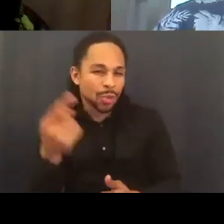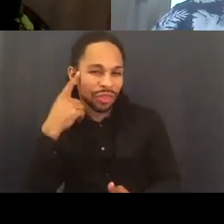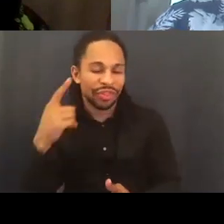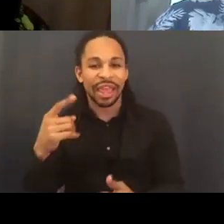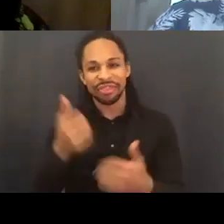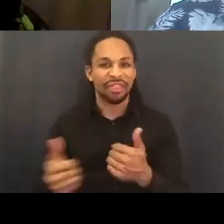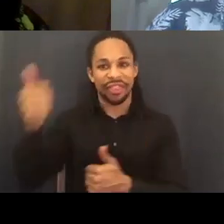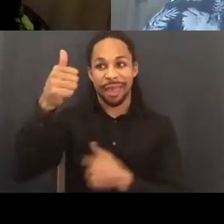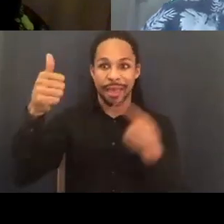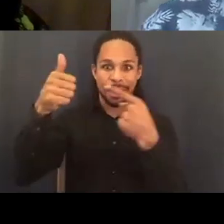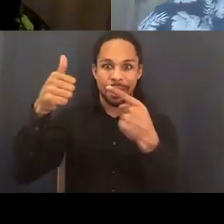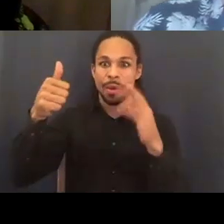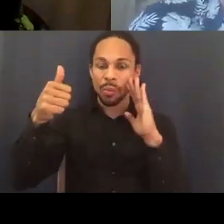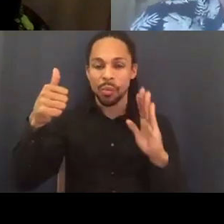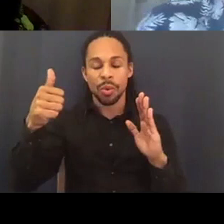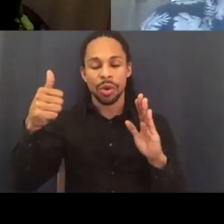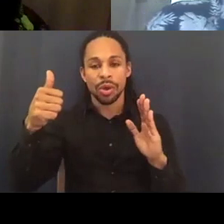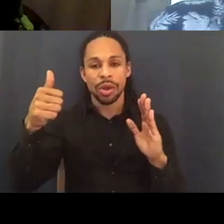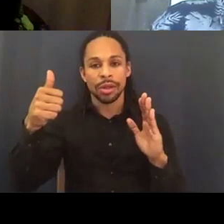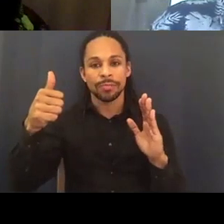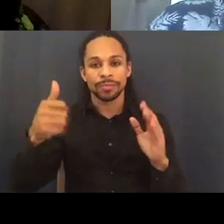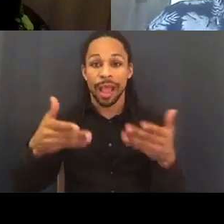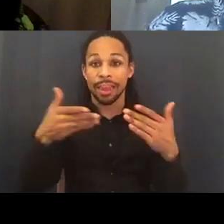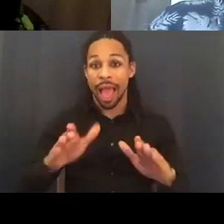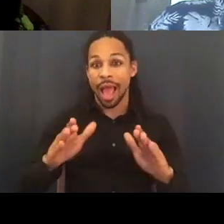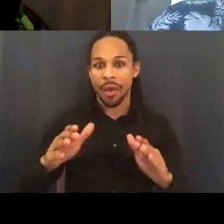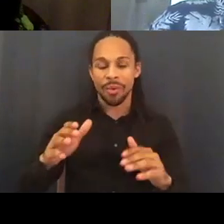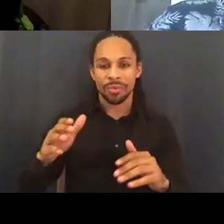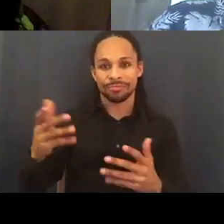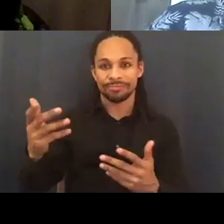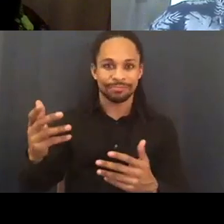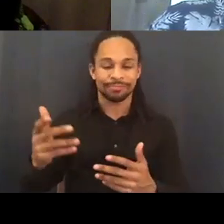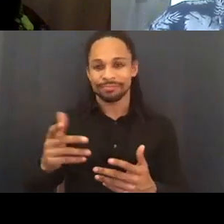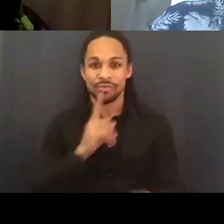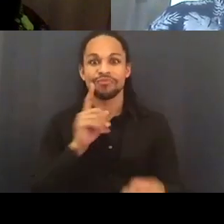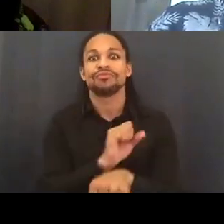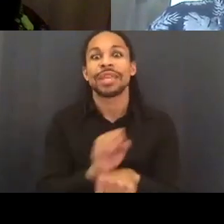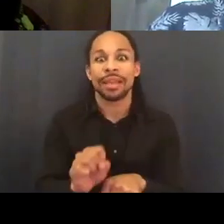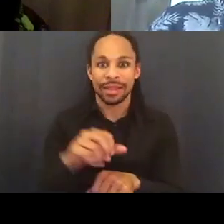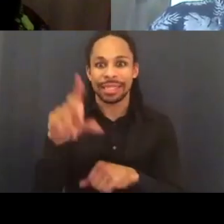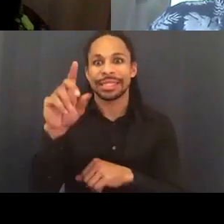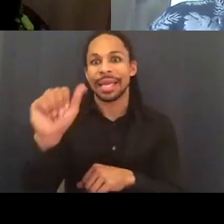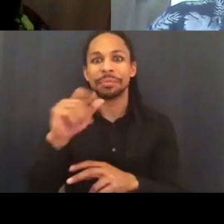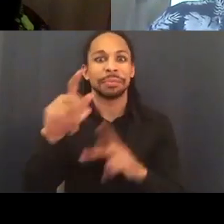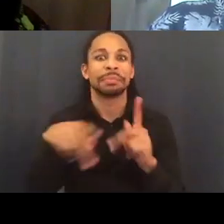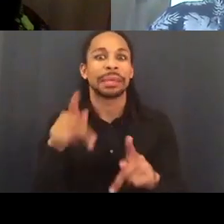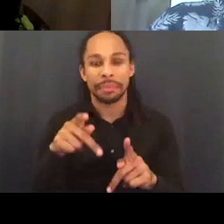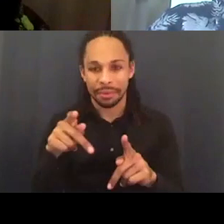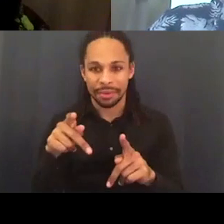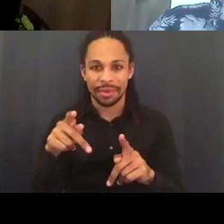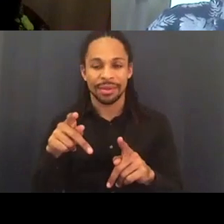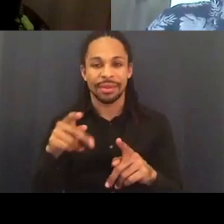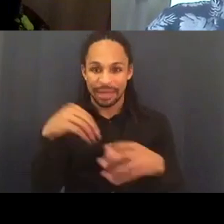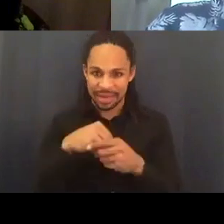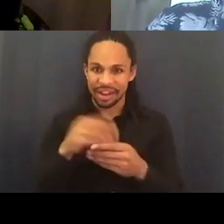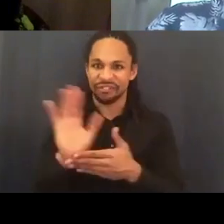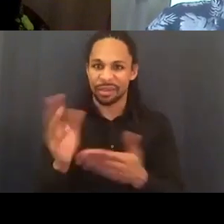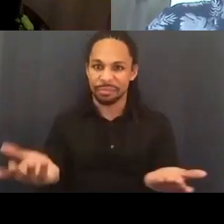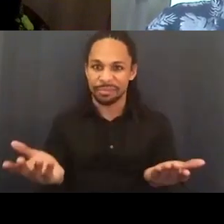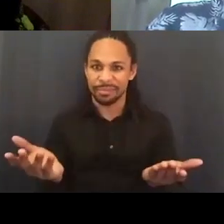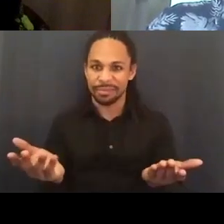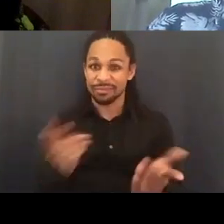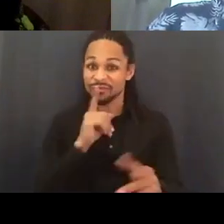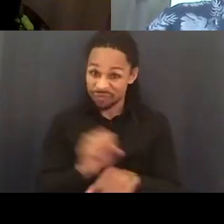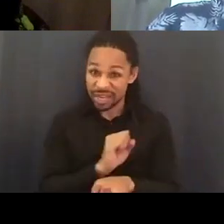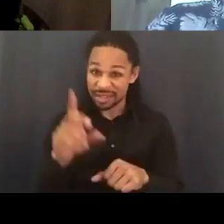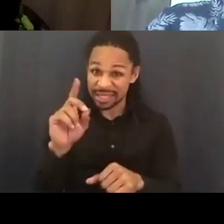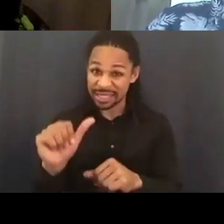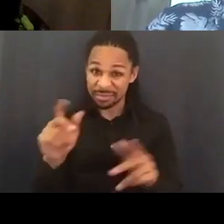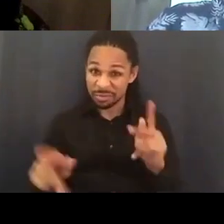of showing real disabled people in a movie? Real disabled people as we go about